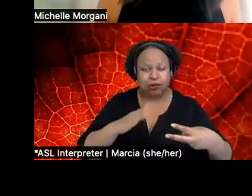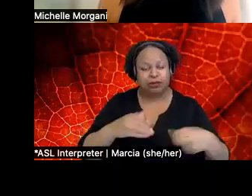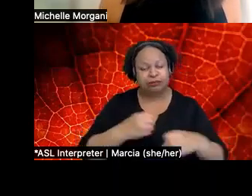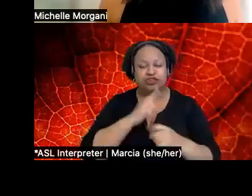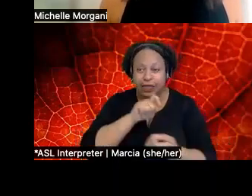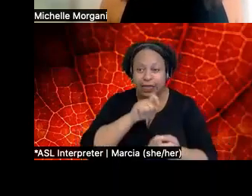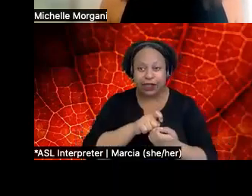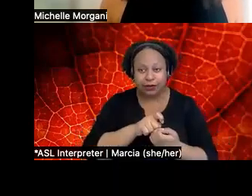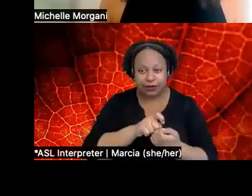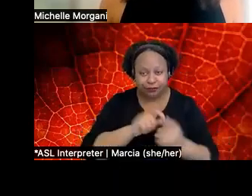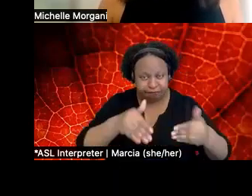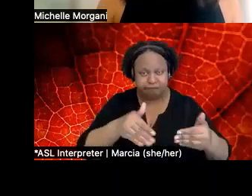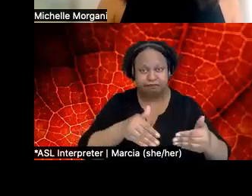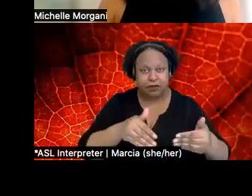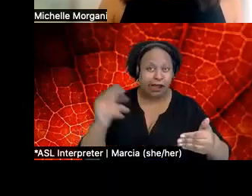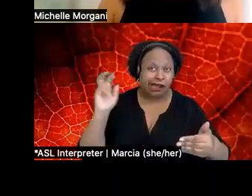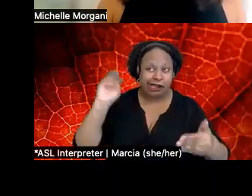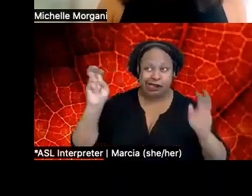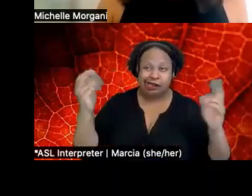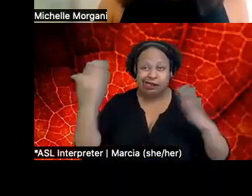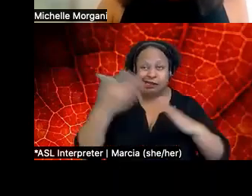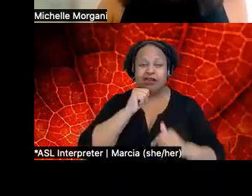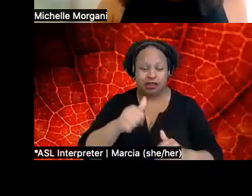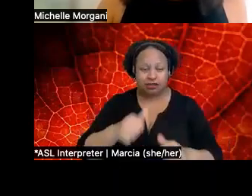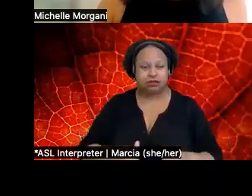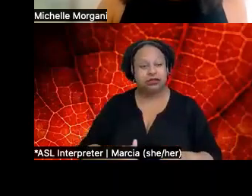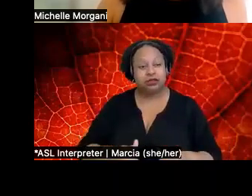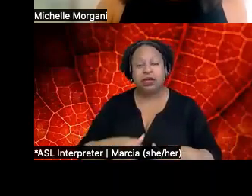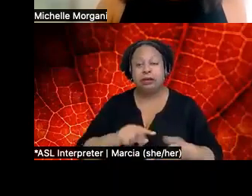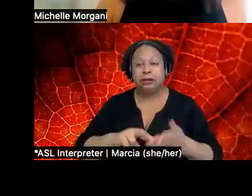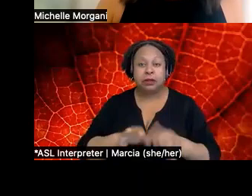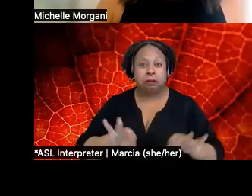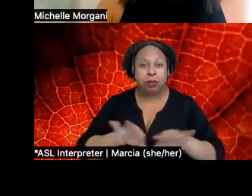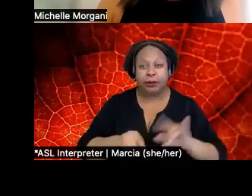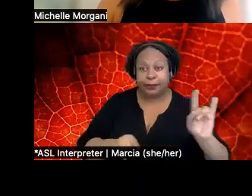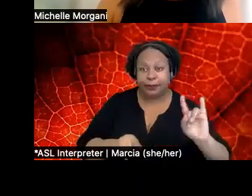Of course, we also want to ensure this is where a strong internet connection is really important